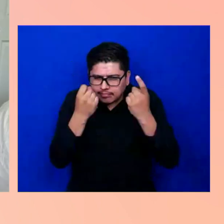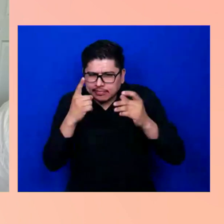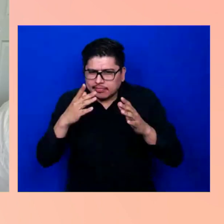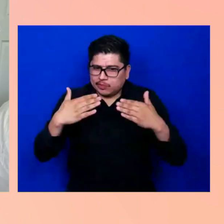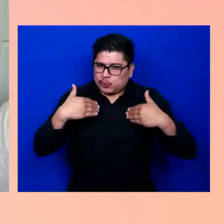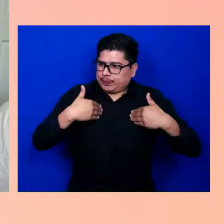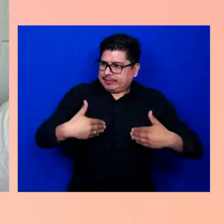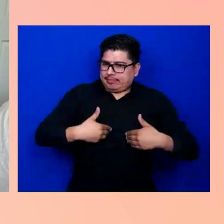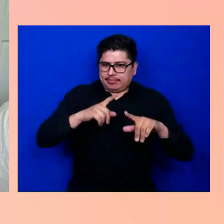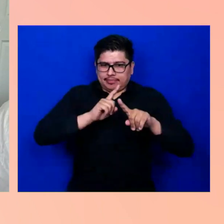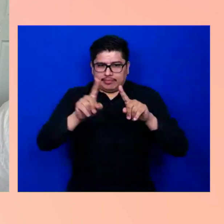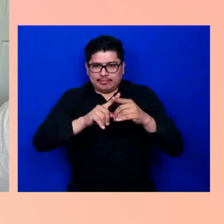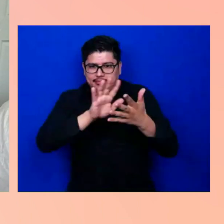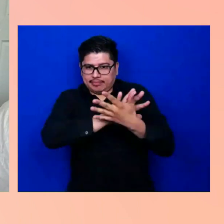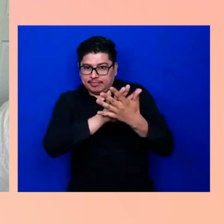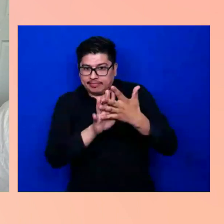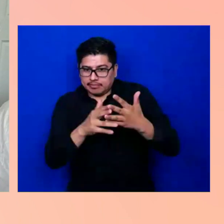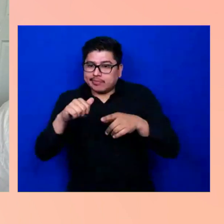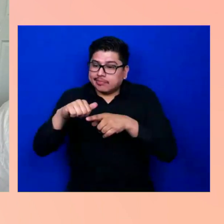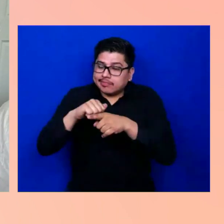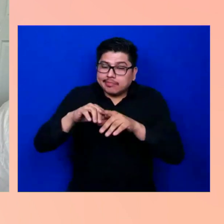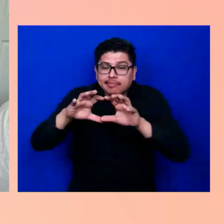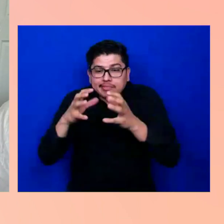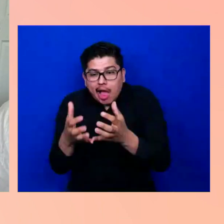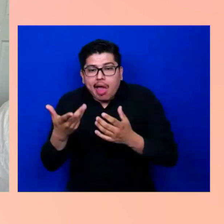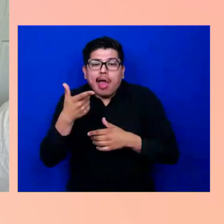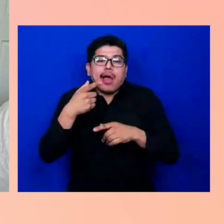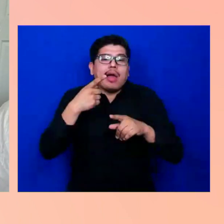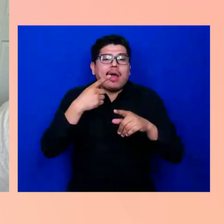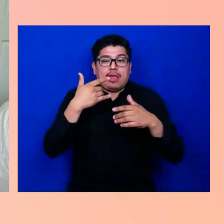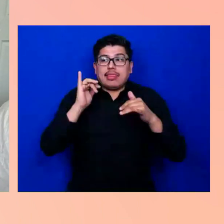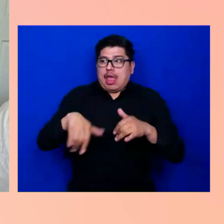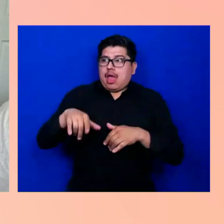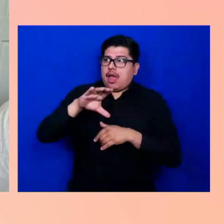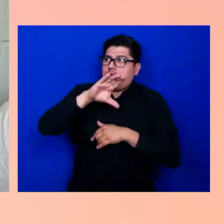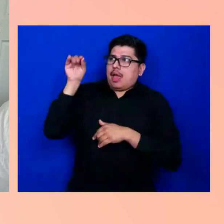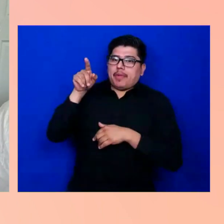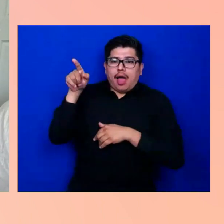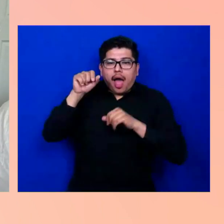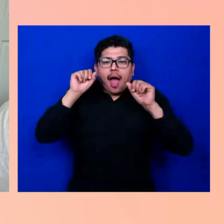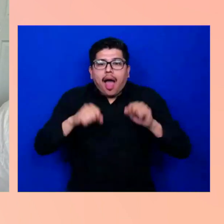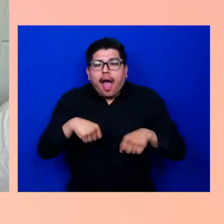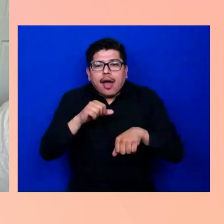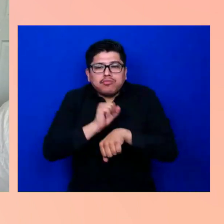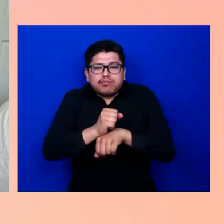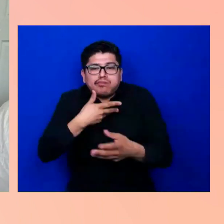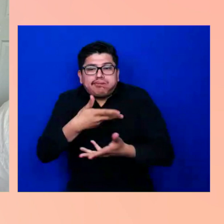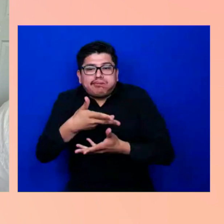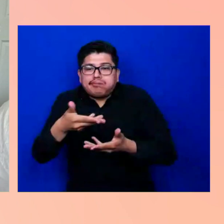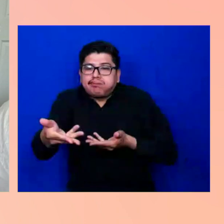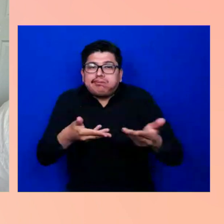really allows companies we work with to hire truly extraordinary talent and reduce turnover,